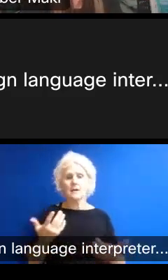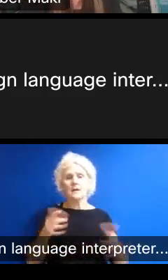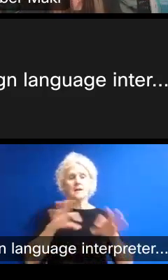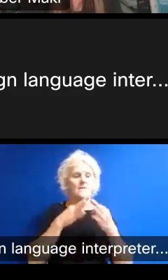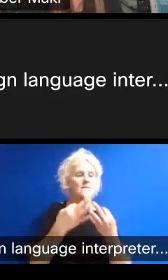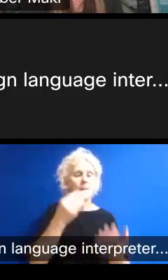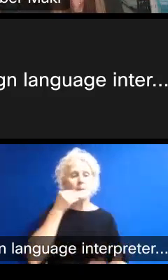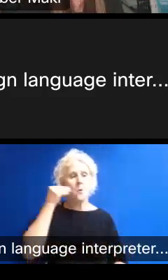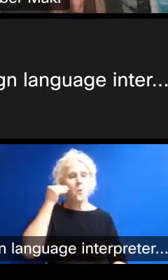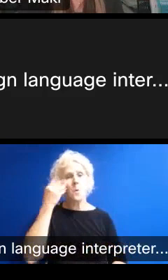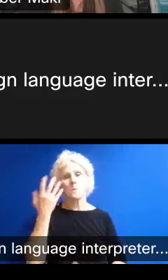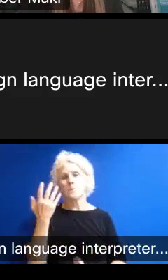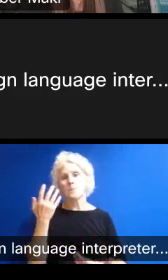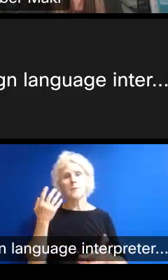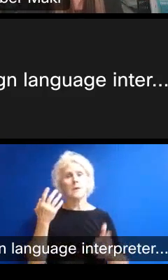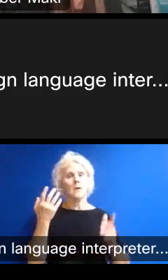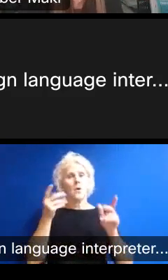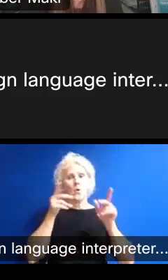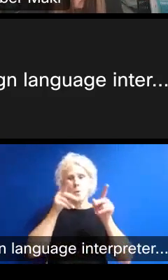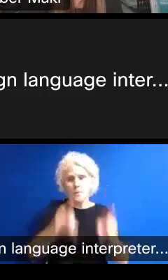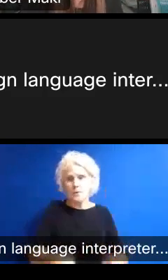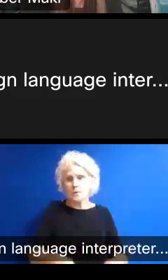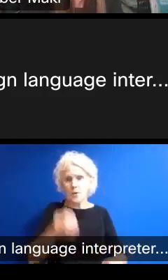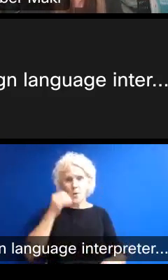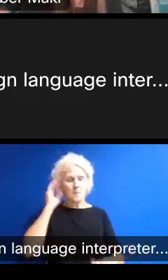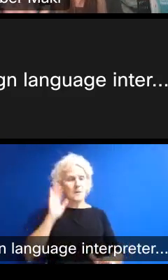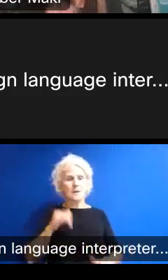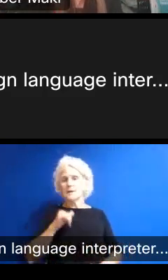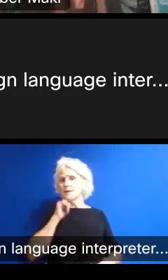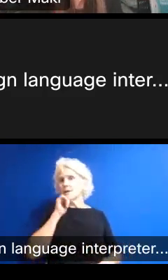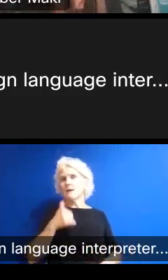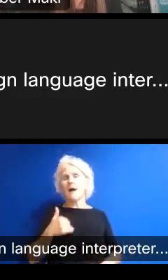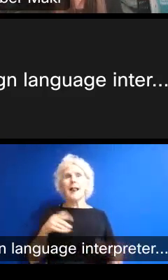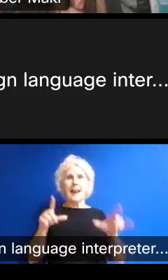or the person's own home. These are not licensed settings, the family-owned home